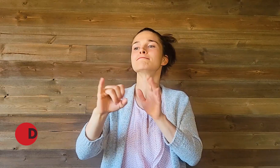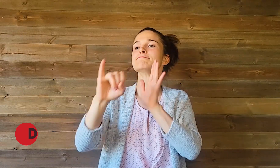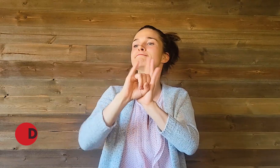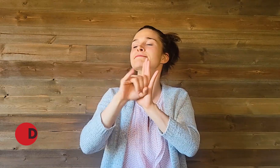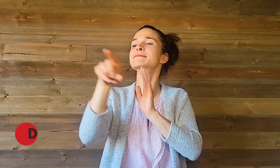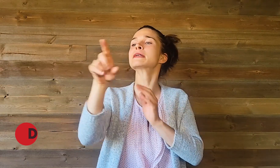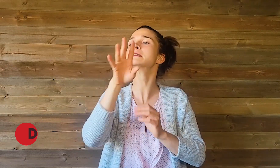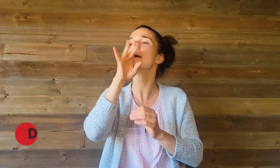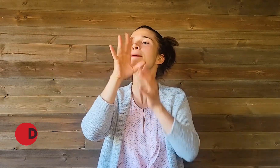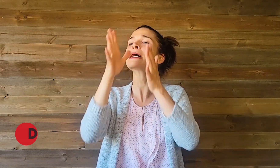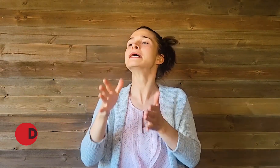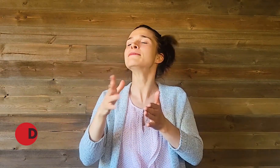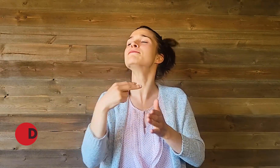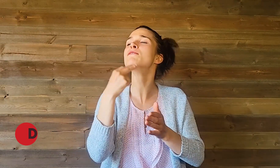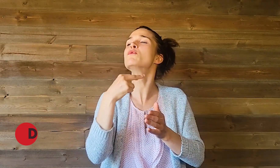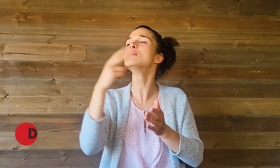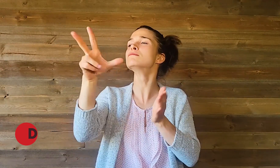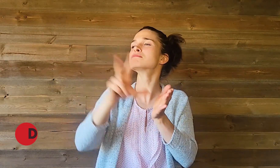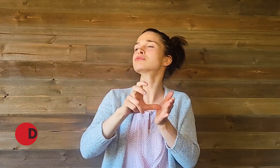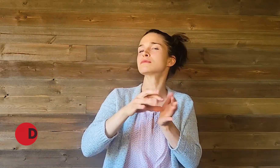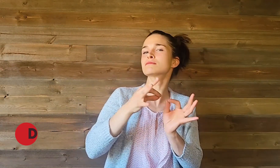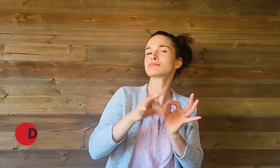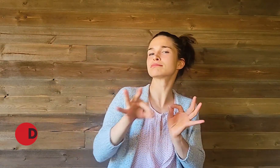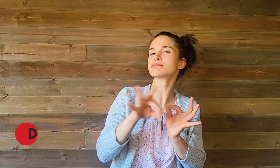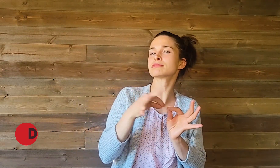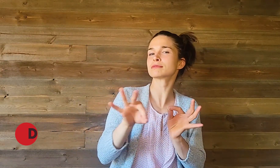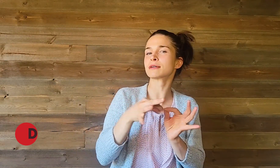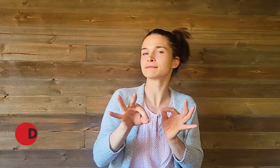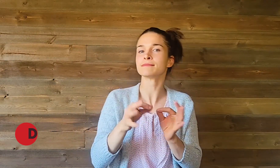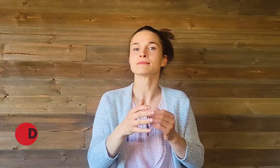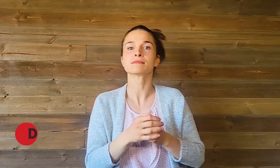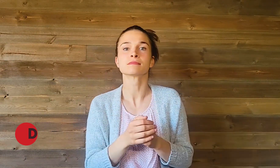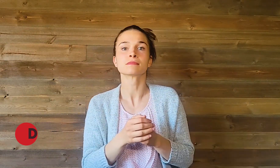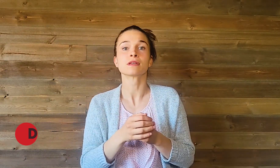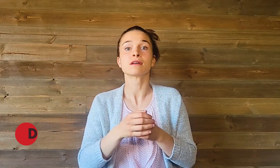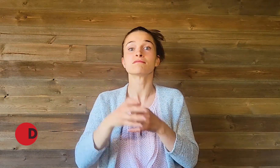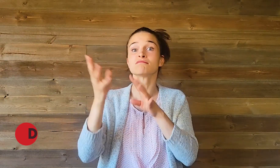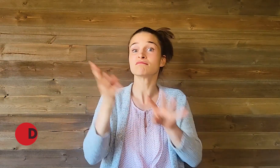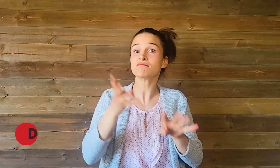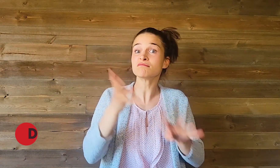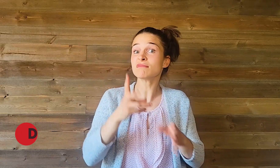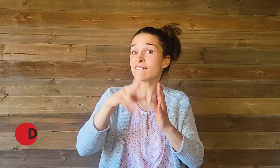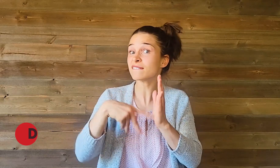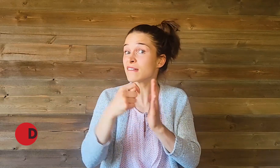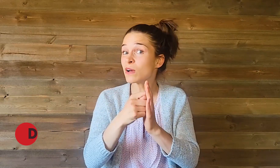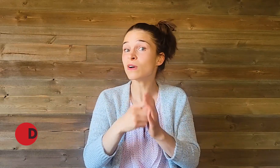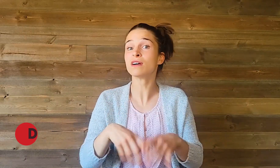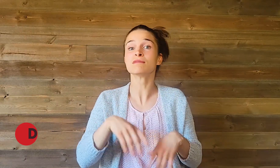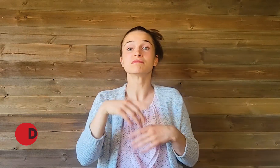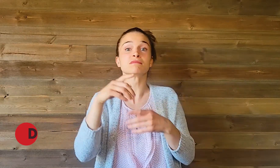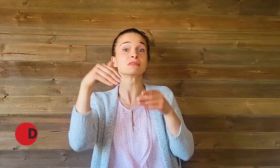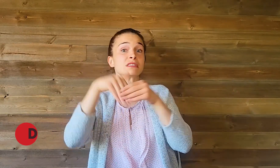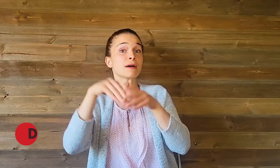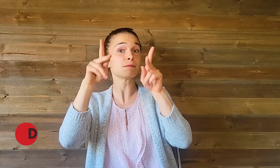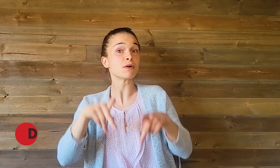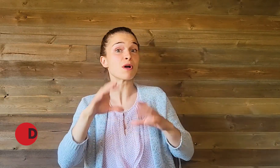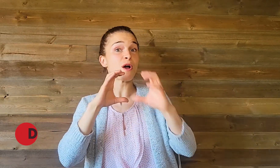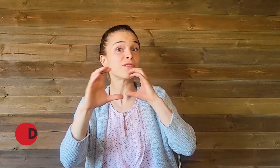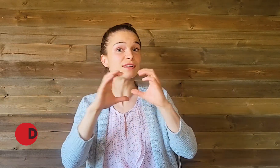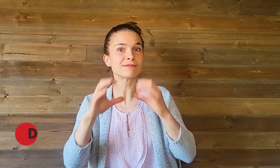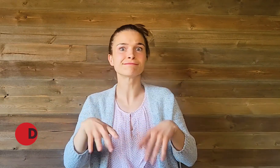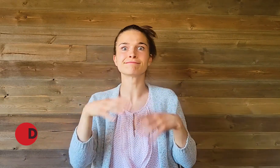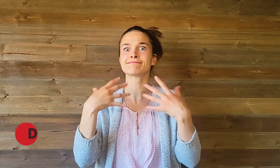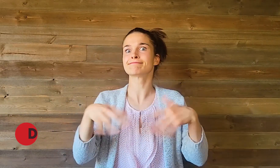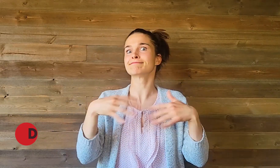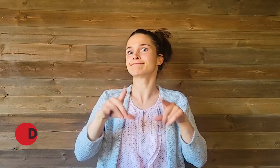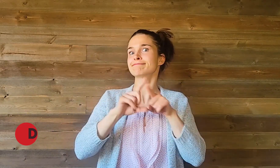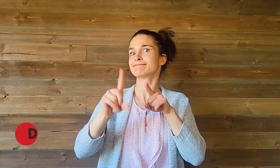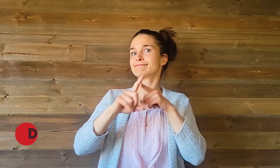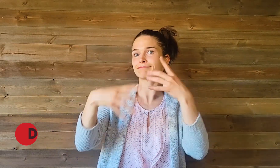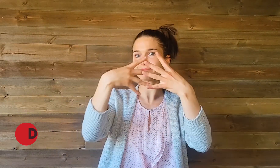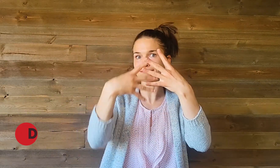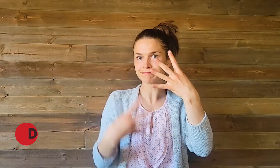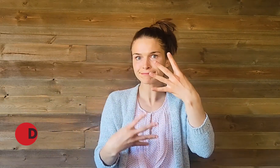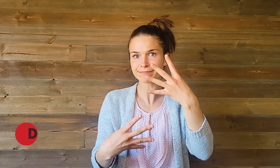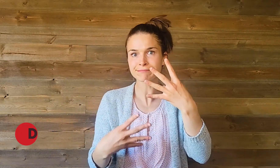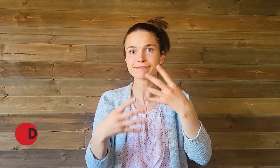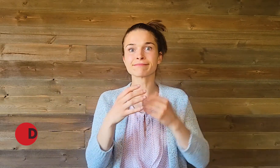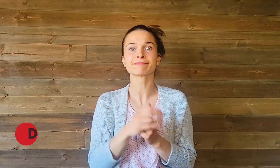to identify the speaker, streaming video, or in-person conversations.